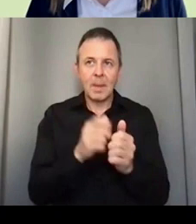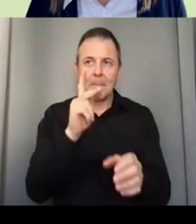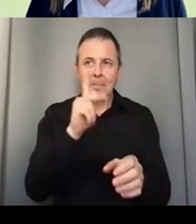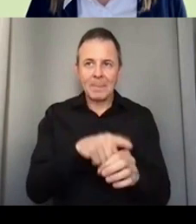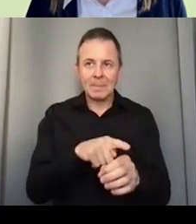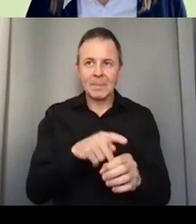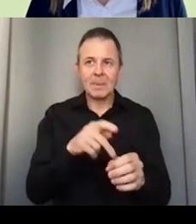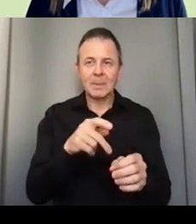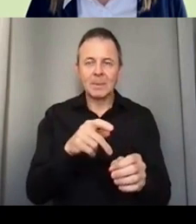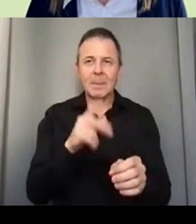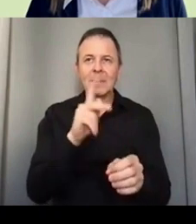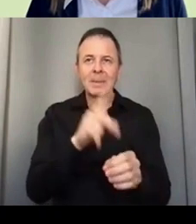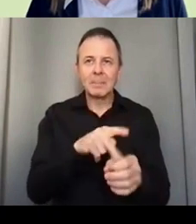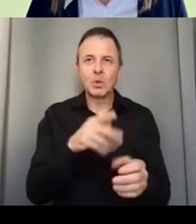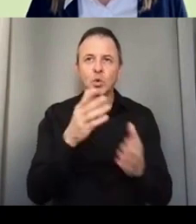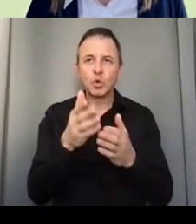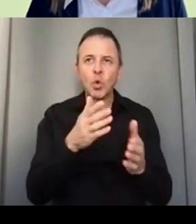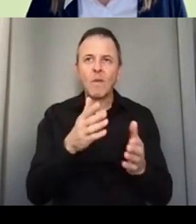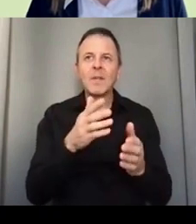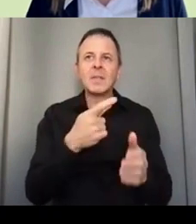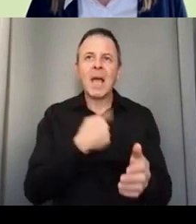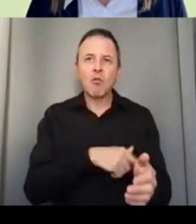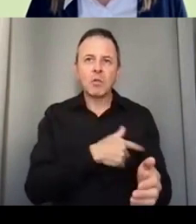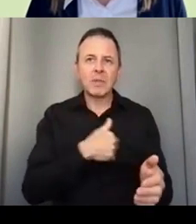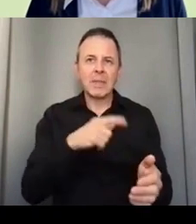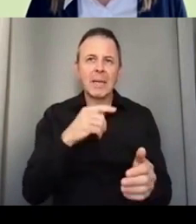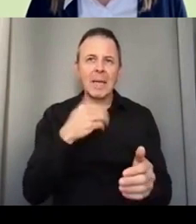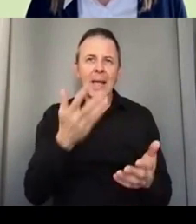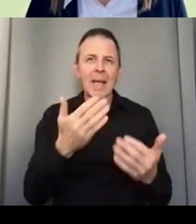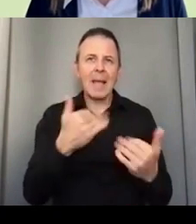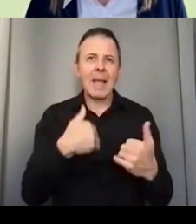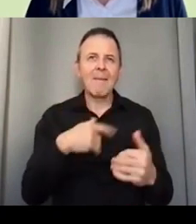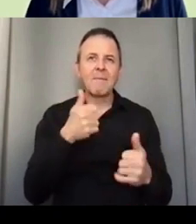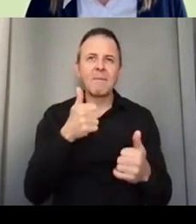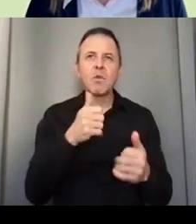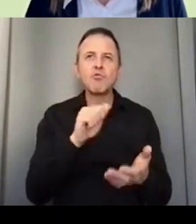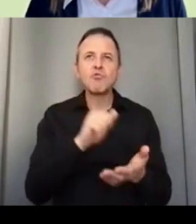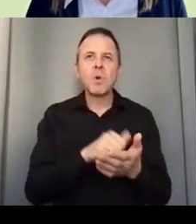sets clear time frames with all of the different processes and the